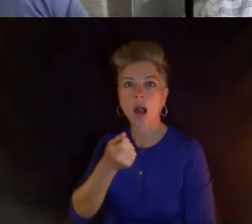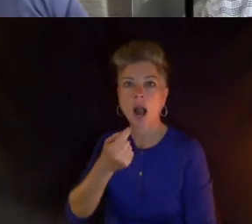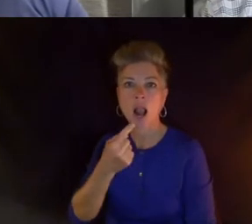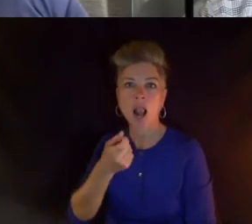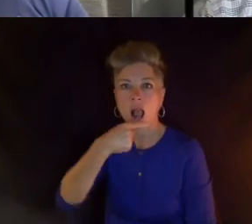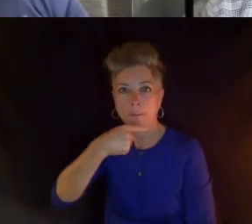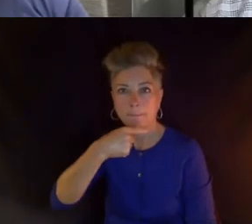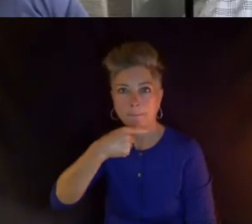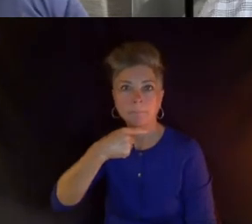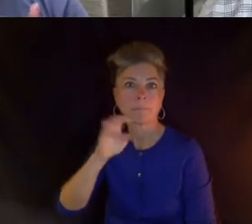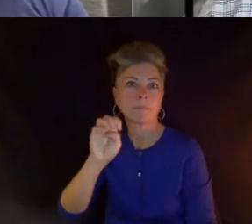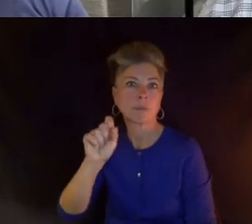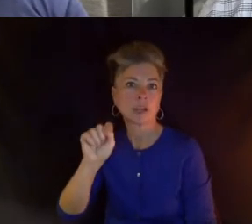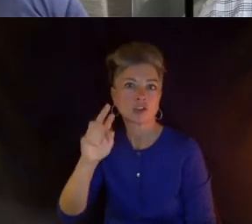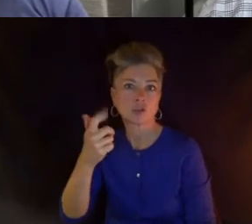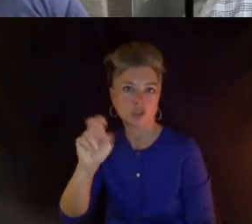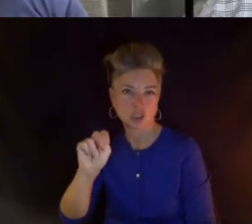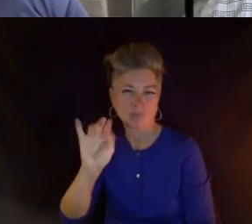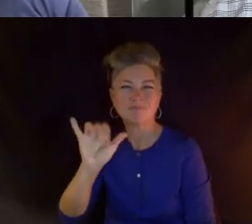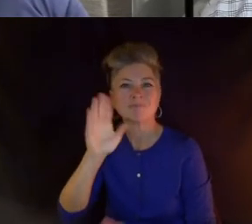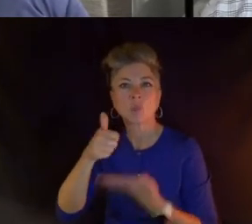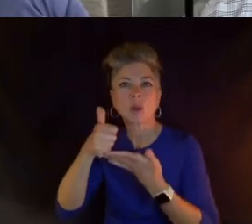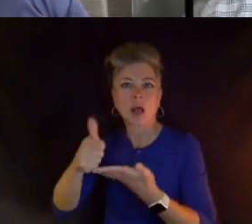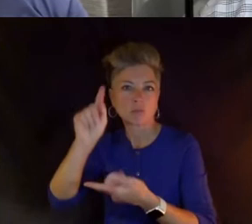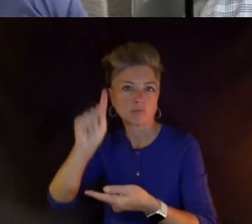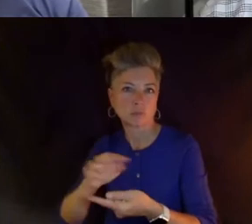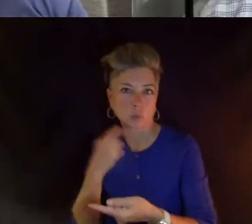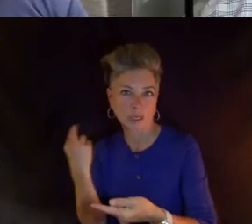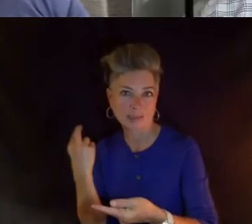those help us reduce those risks. At the end of the day,